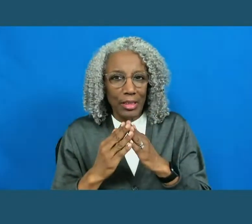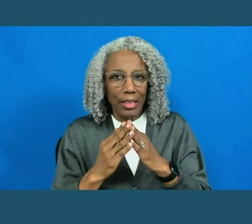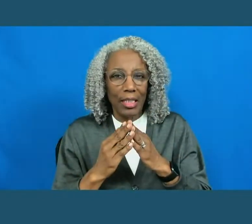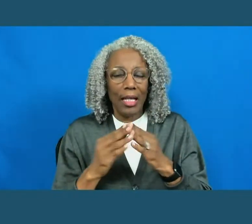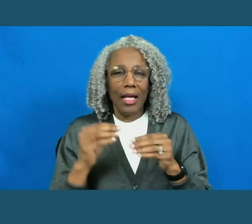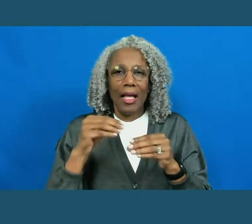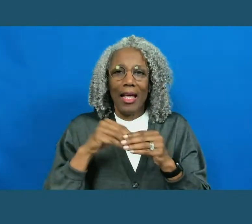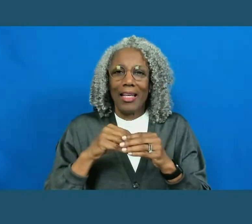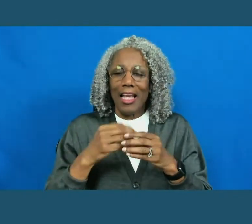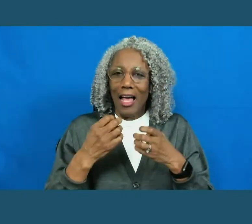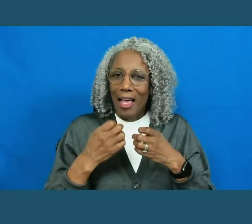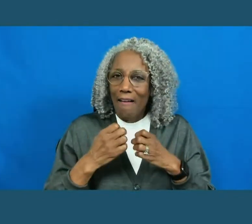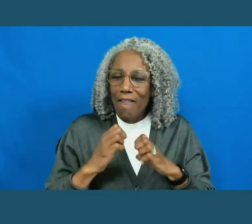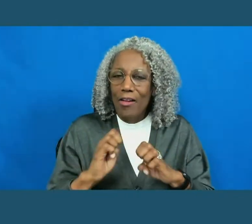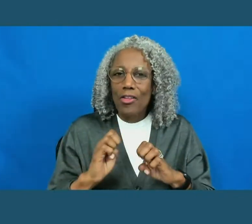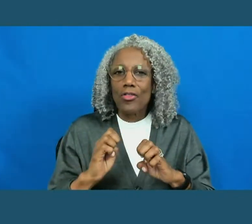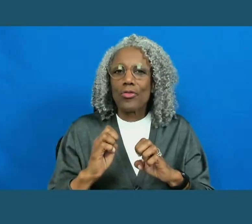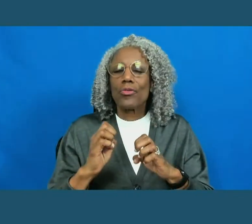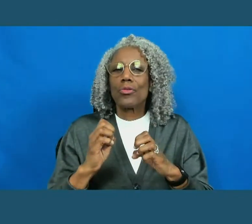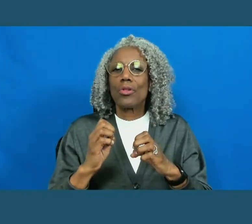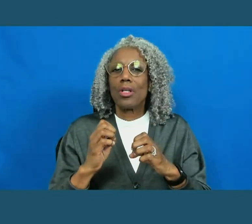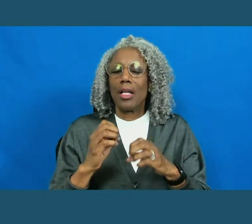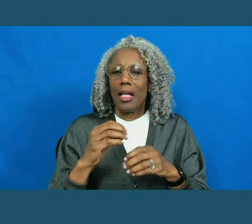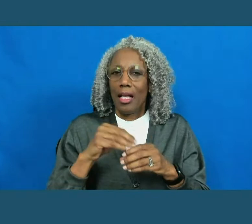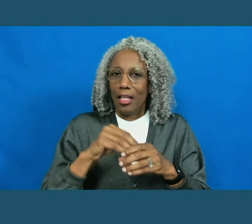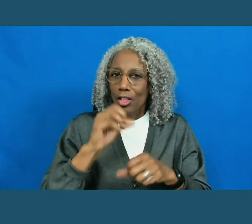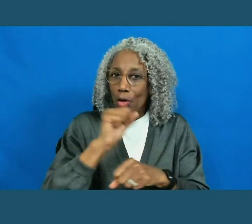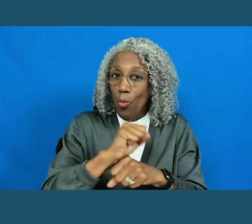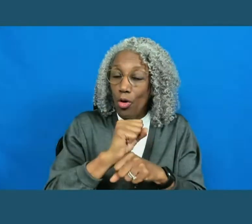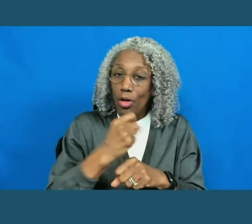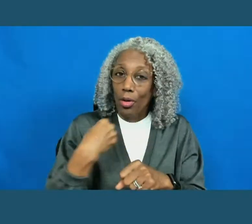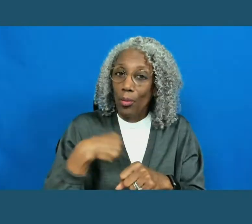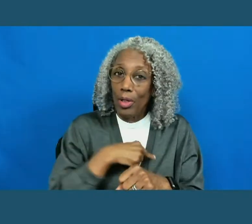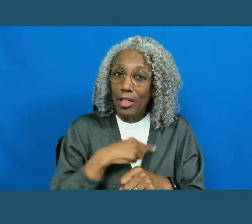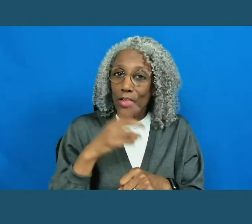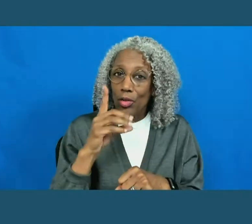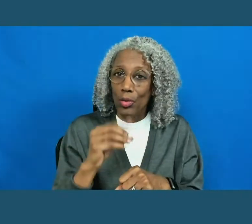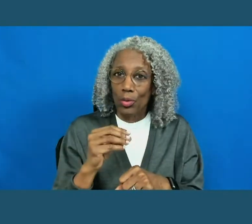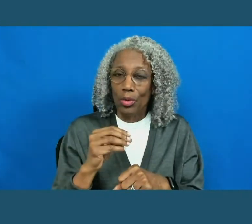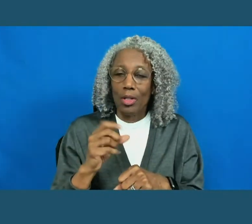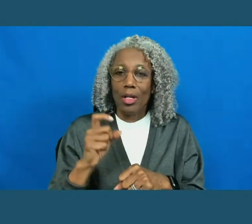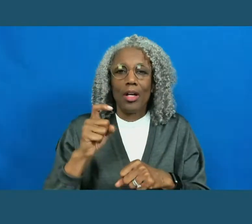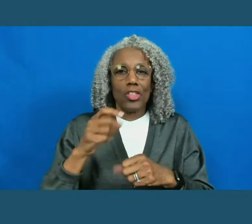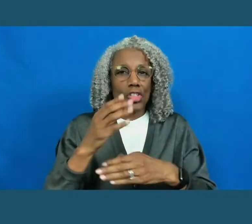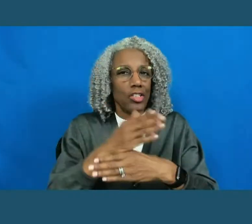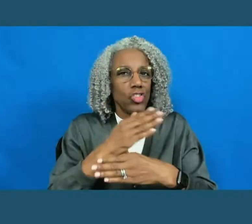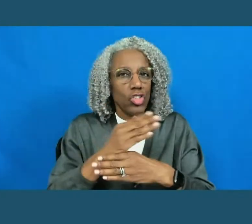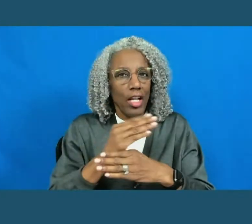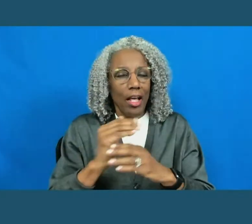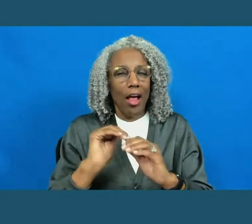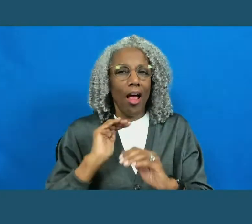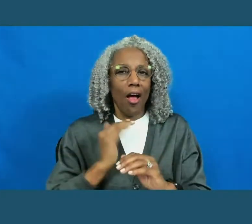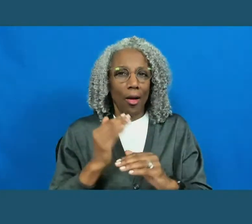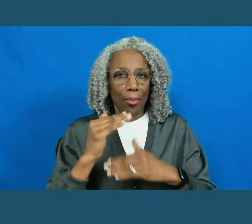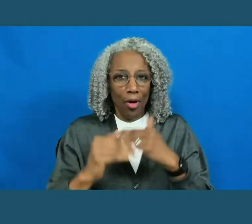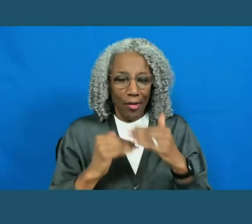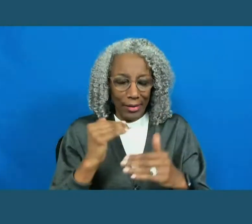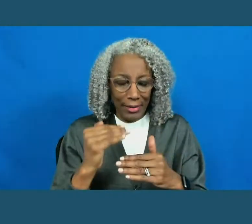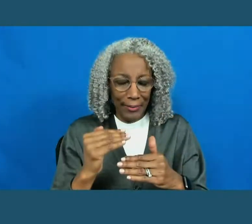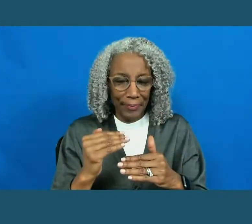with our family community and efforts are attempts to end the